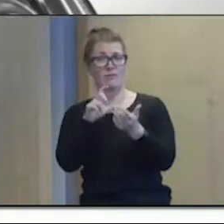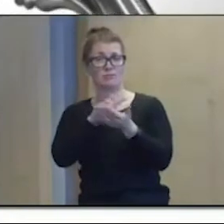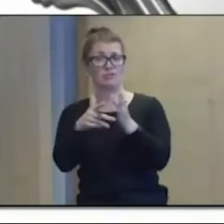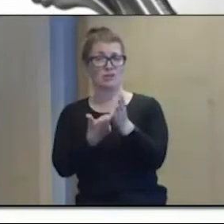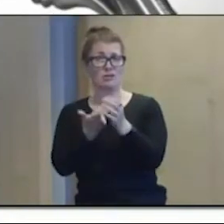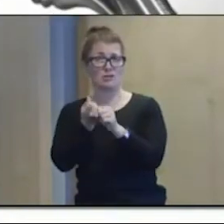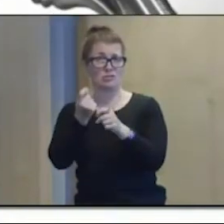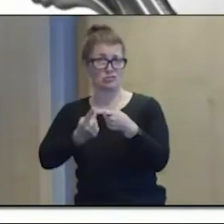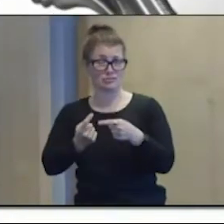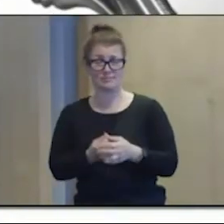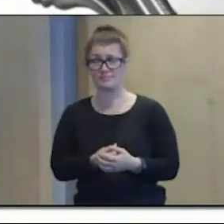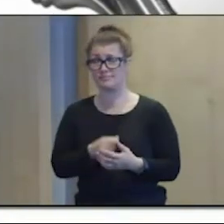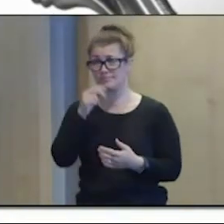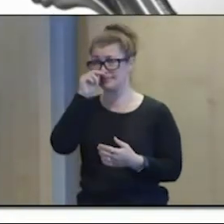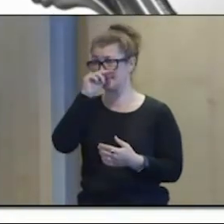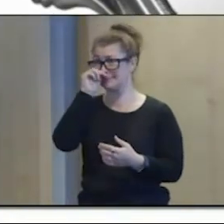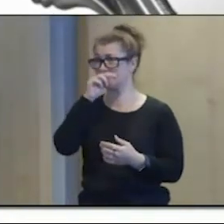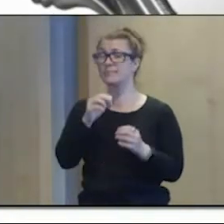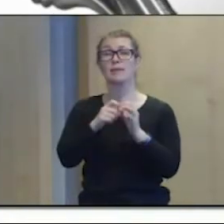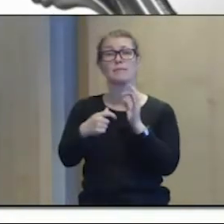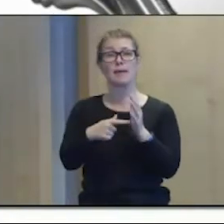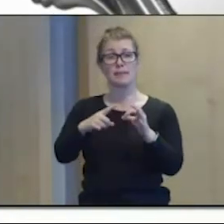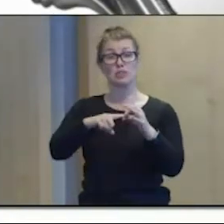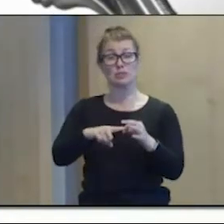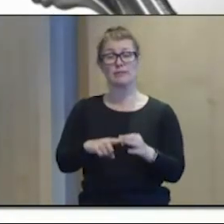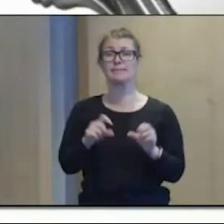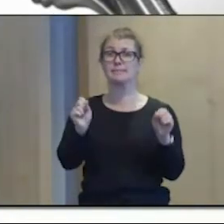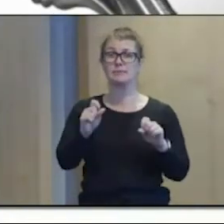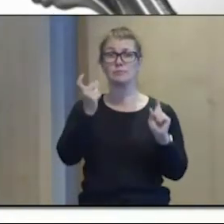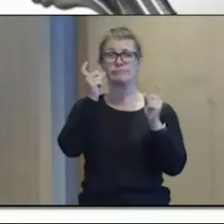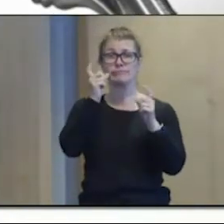But surveys indicate that we are very concerned about the cost of our electricity.